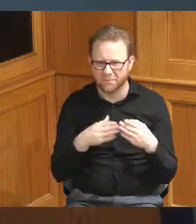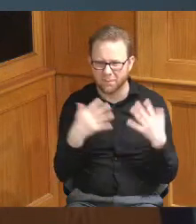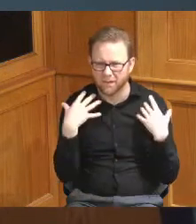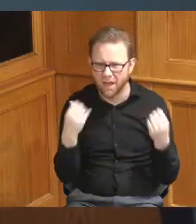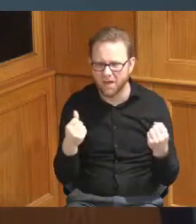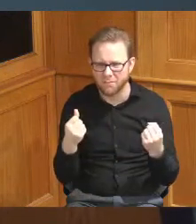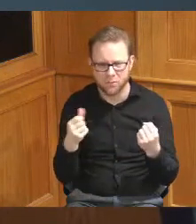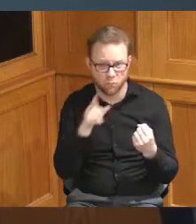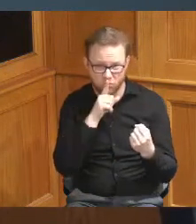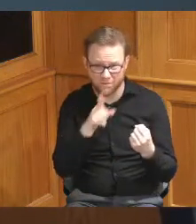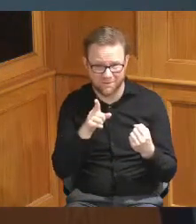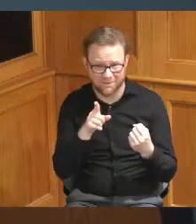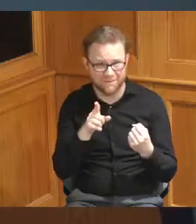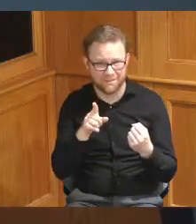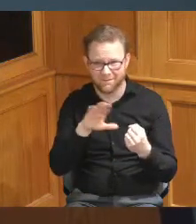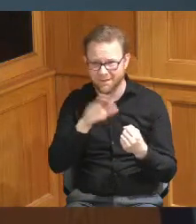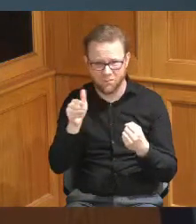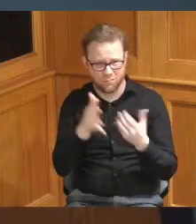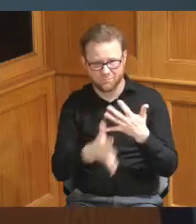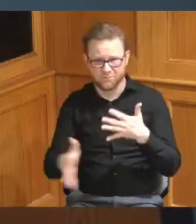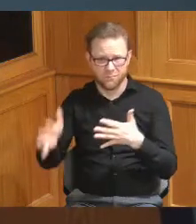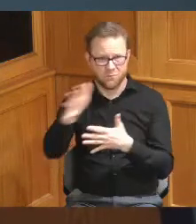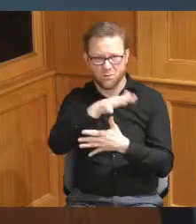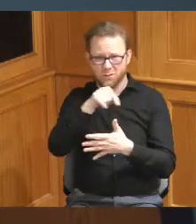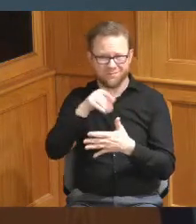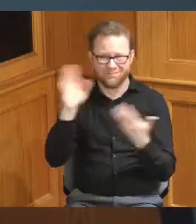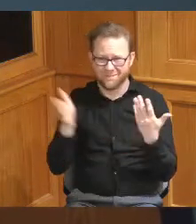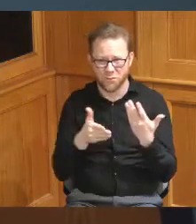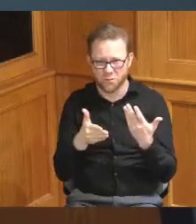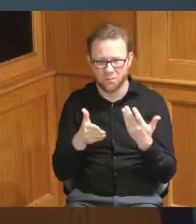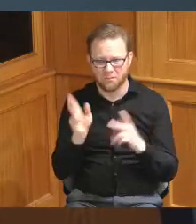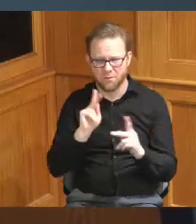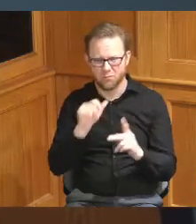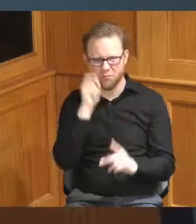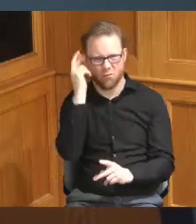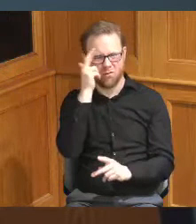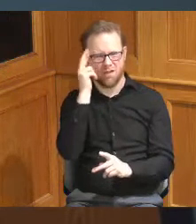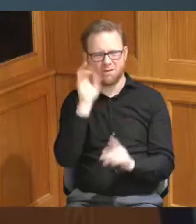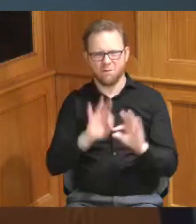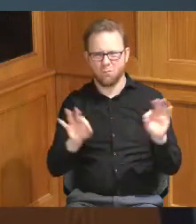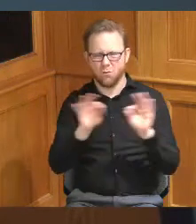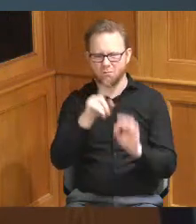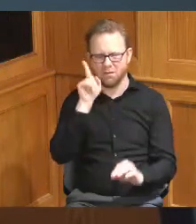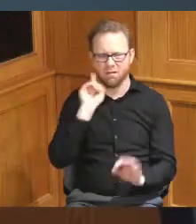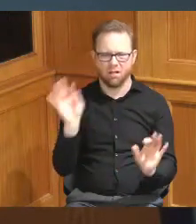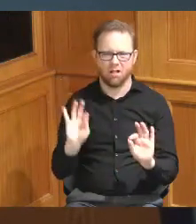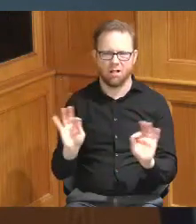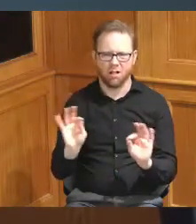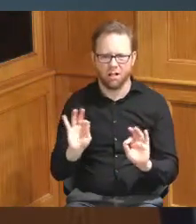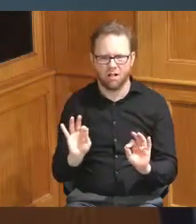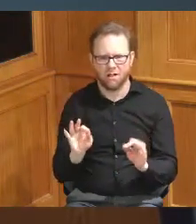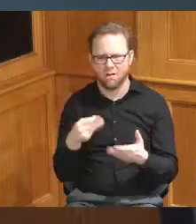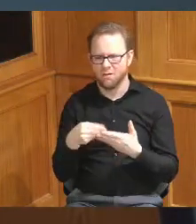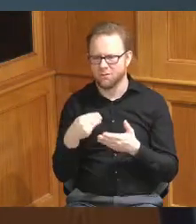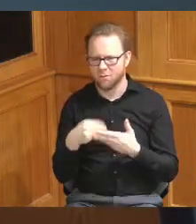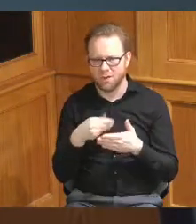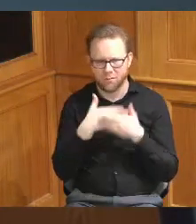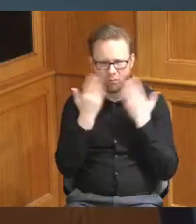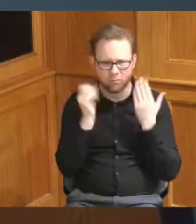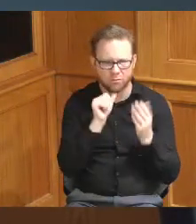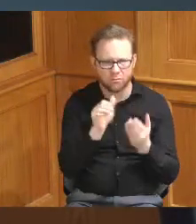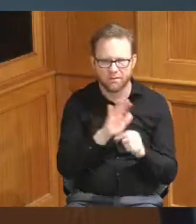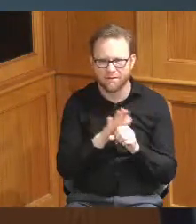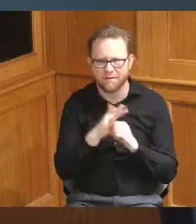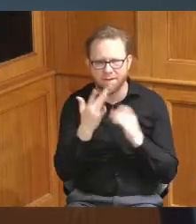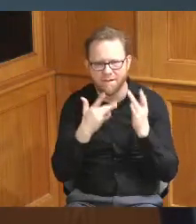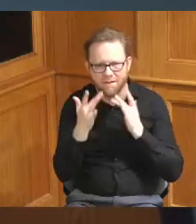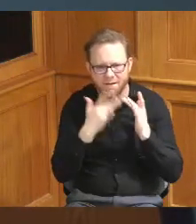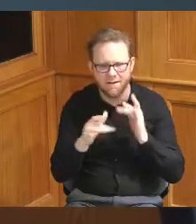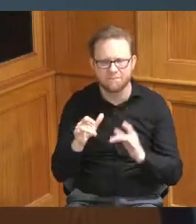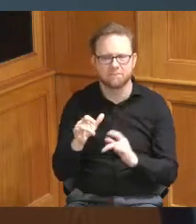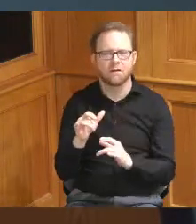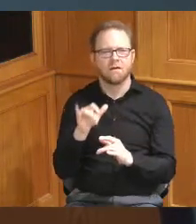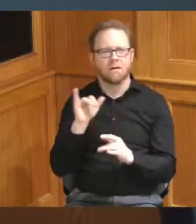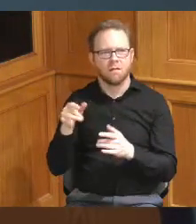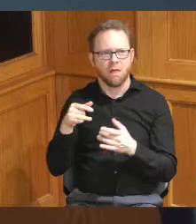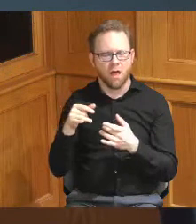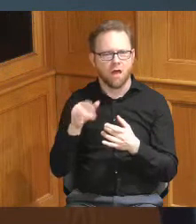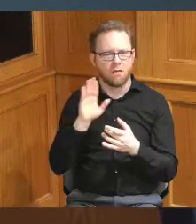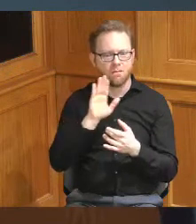never gotten I think the importance of attention funding seat at the table until we saw a pandemic